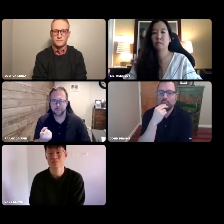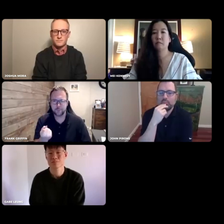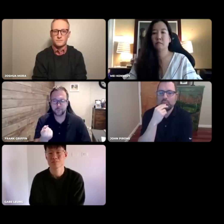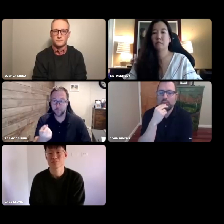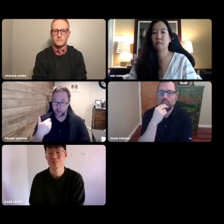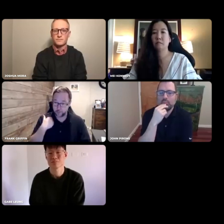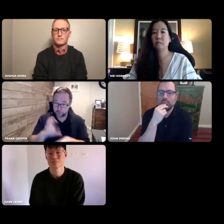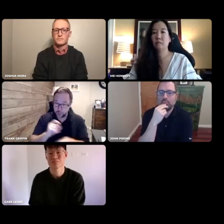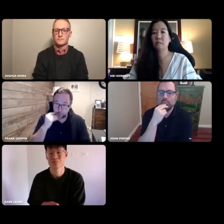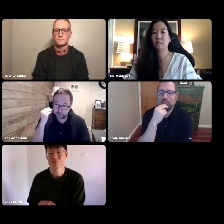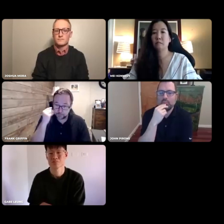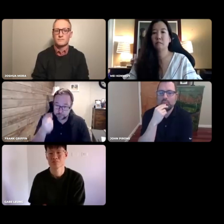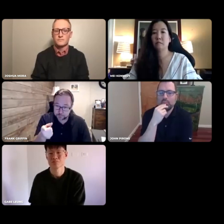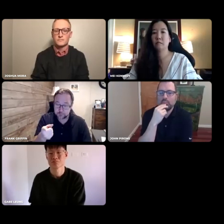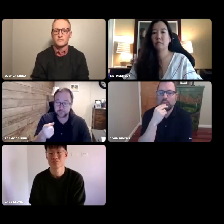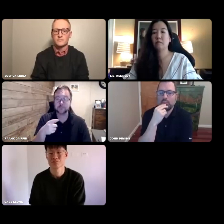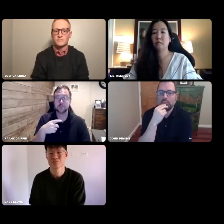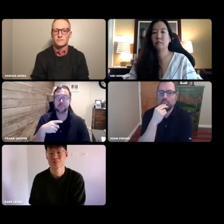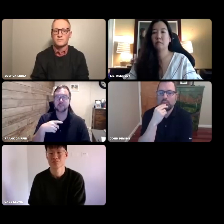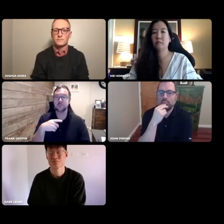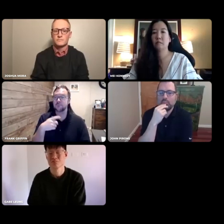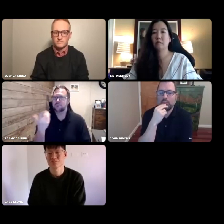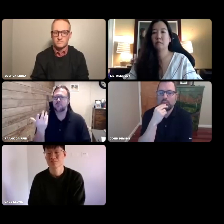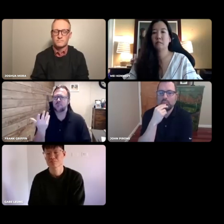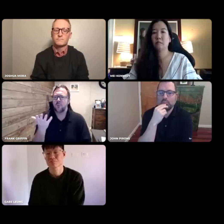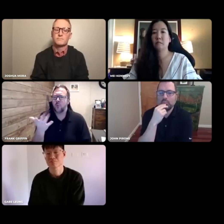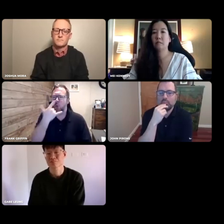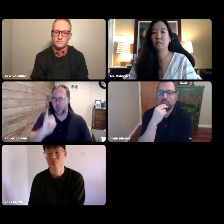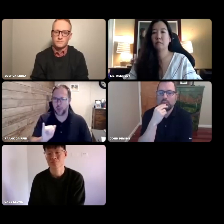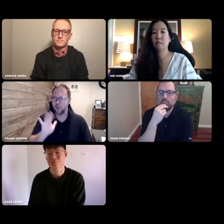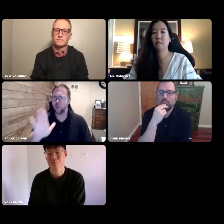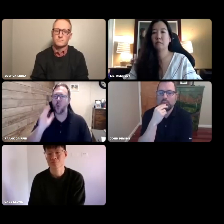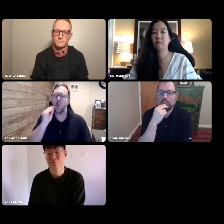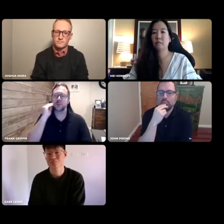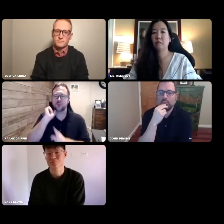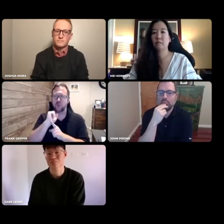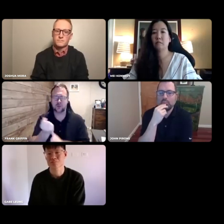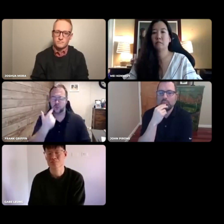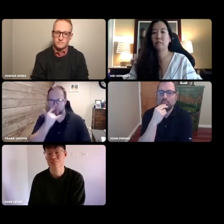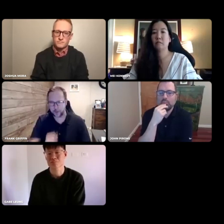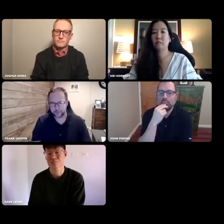what their home environment looked like. I asked, "Do you have a computer?"